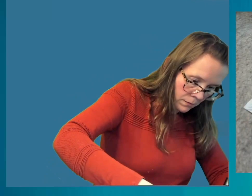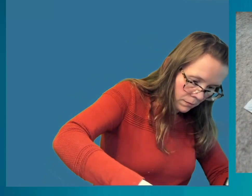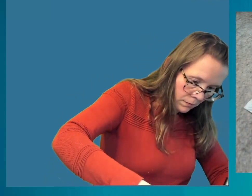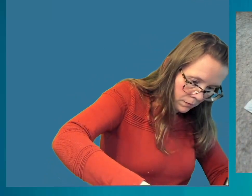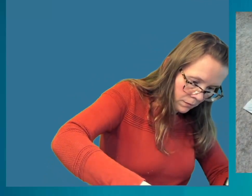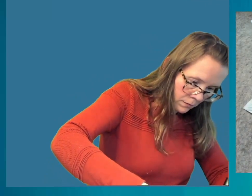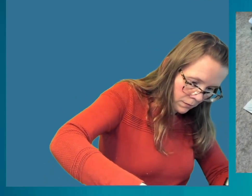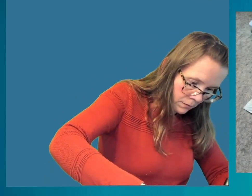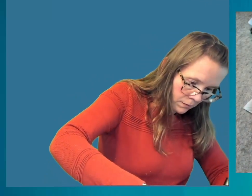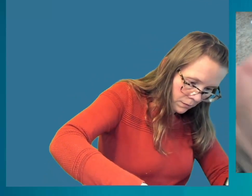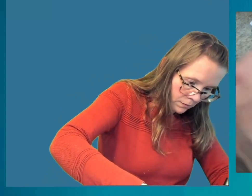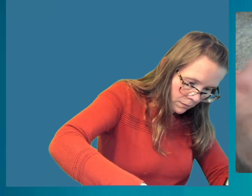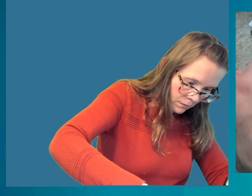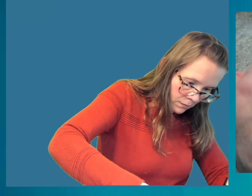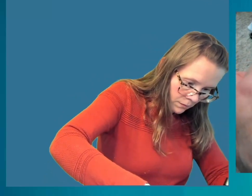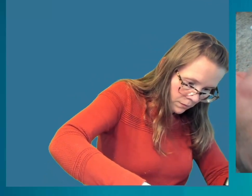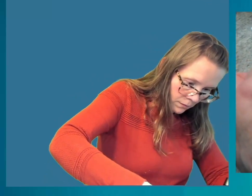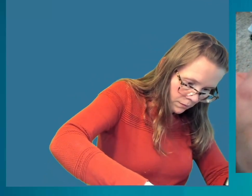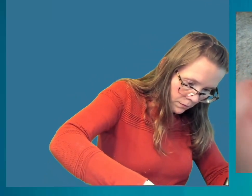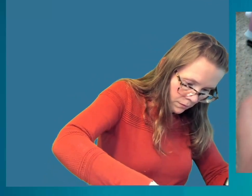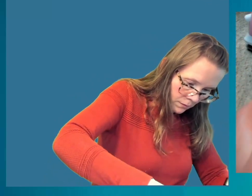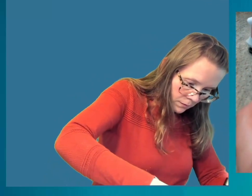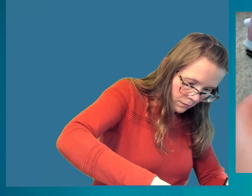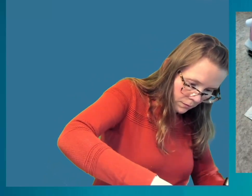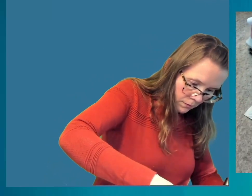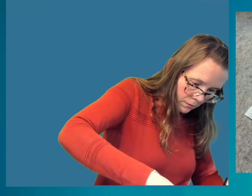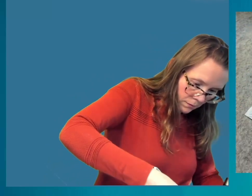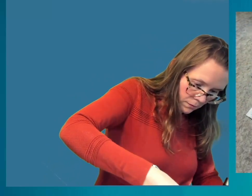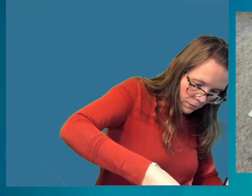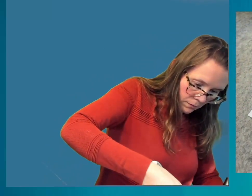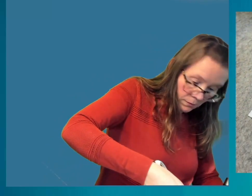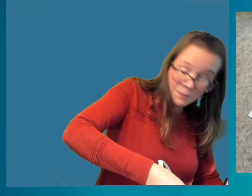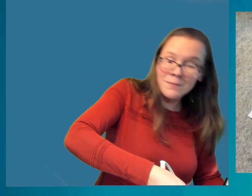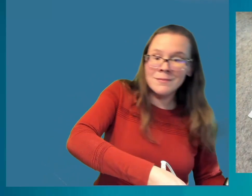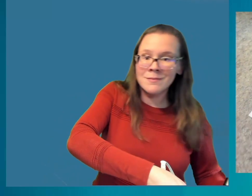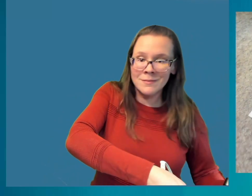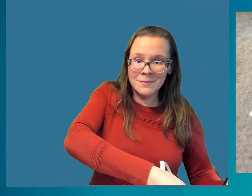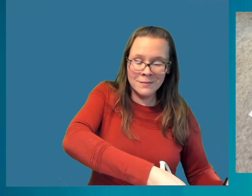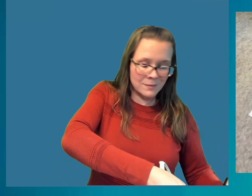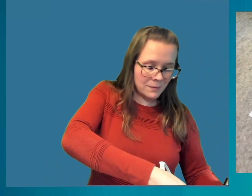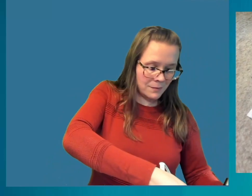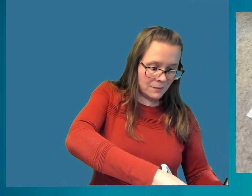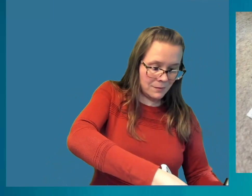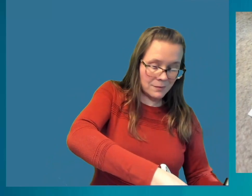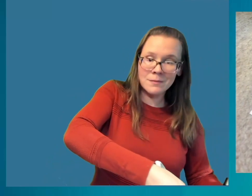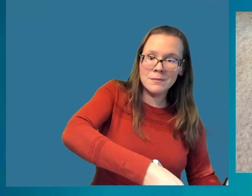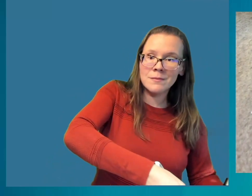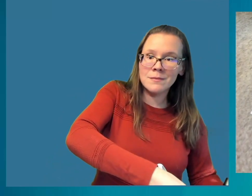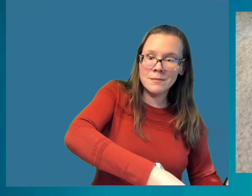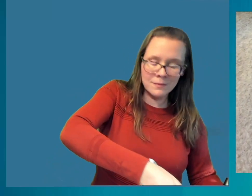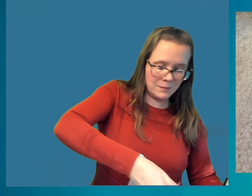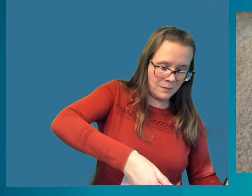almost lost that edge; got it back in where I want it -- um, it makes the Elmer's glue